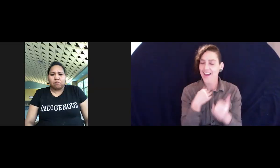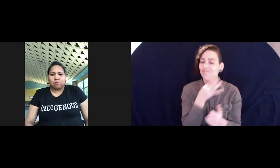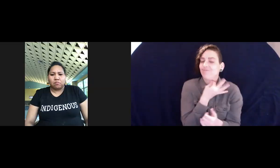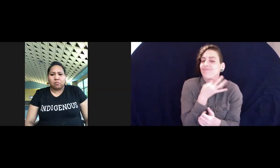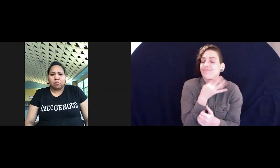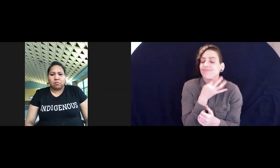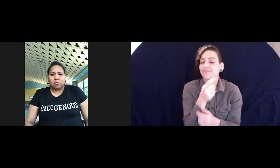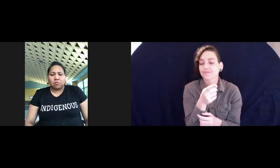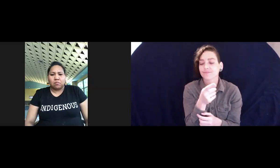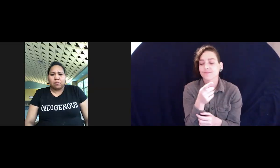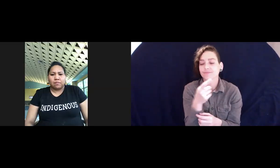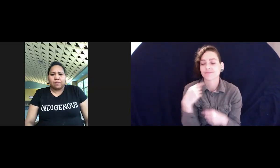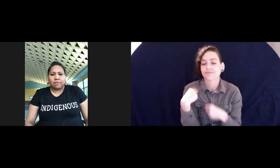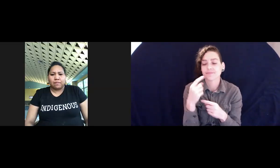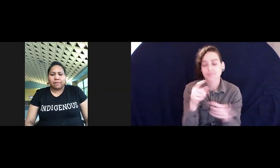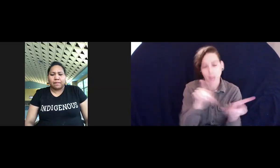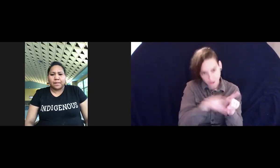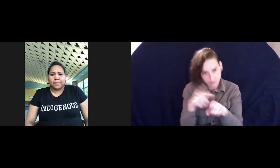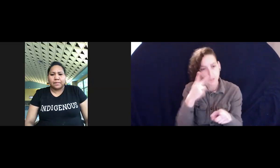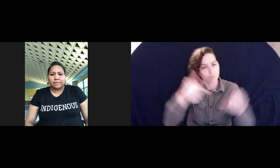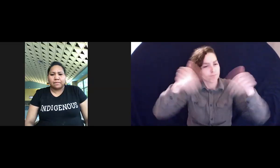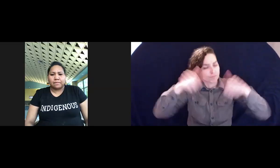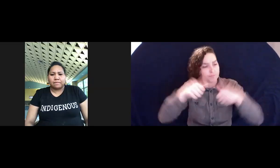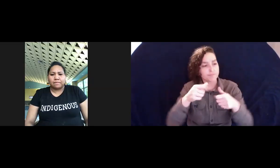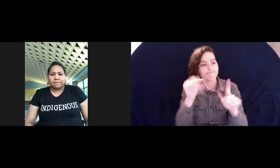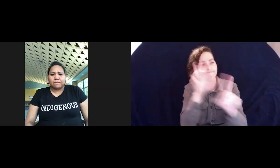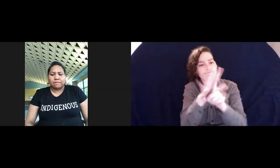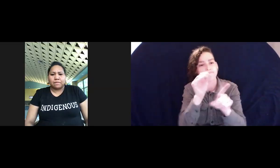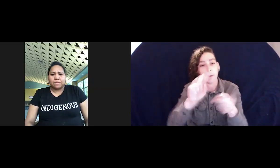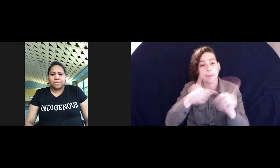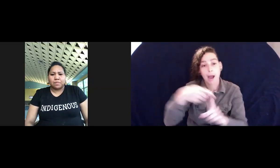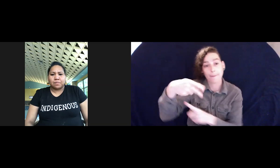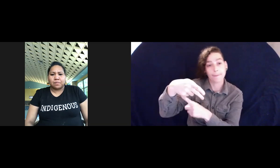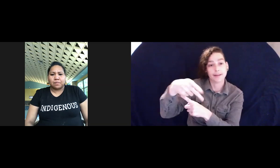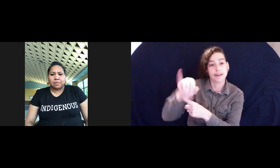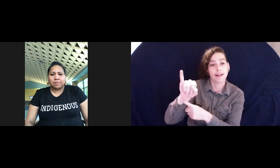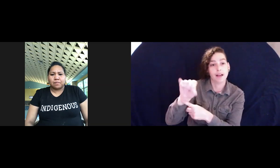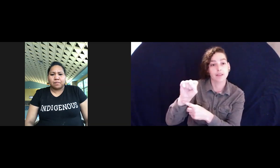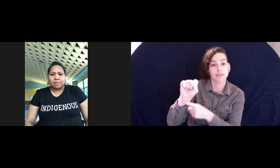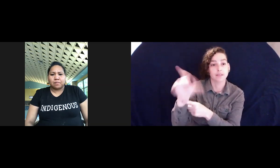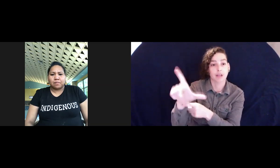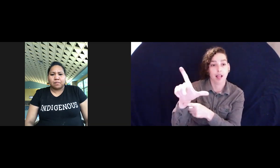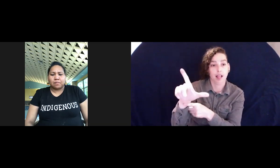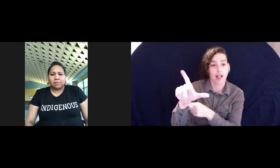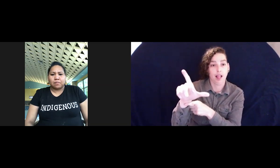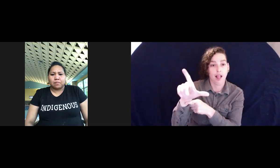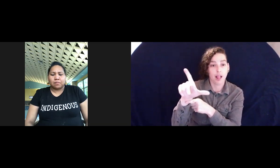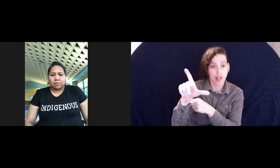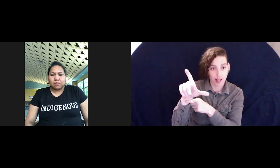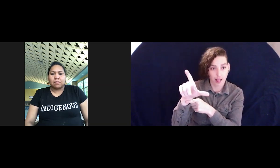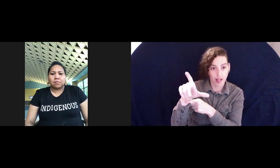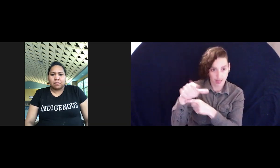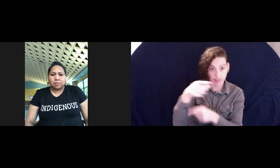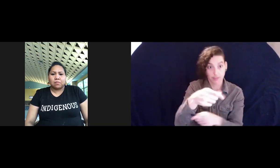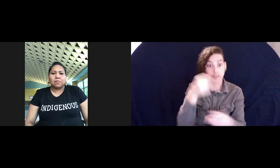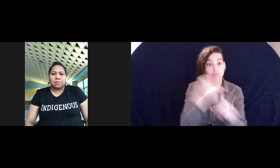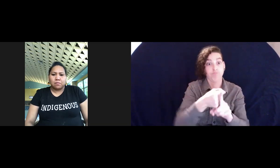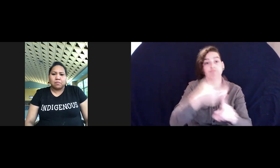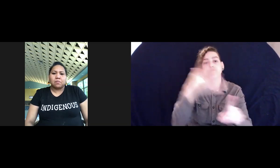You have posted about PISL.